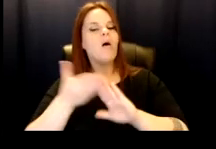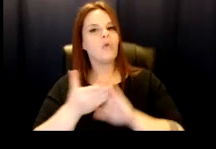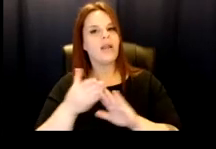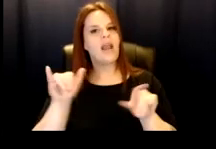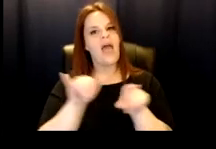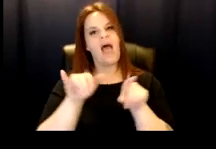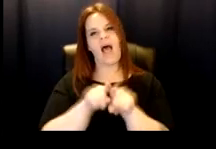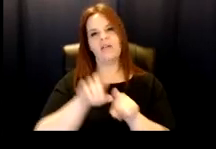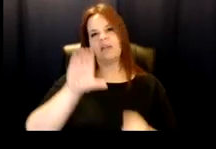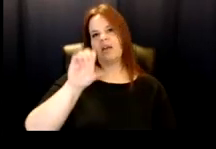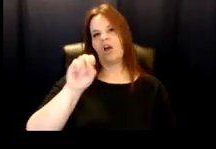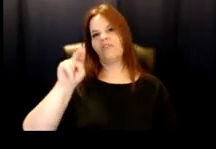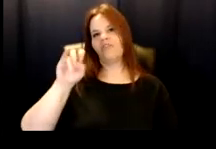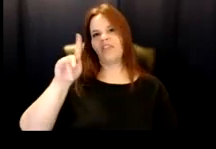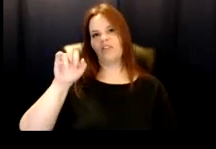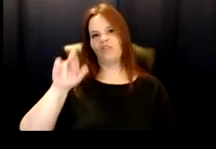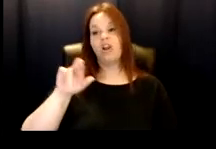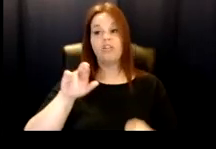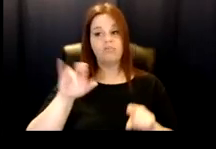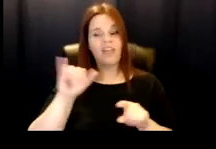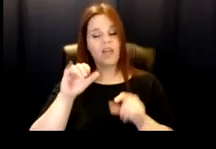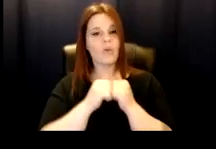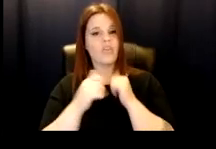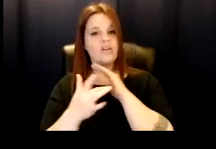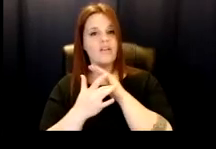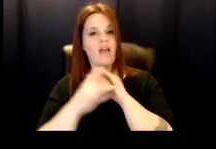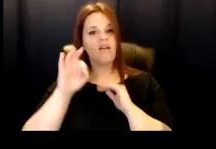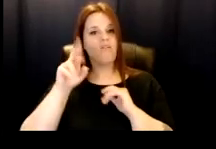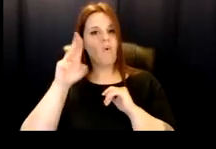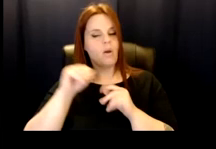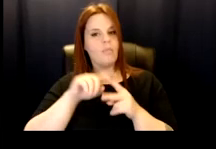in programs like our Tech Forum and leading coalitions We Will Ride working with auto